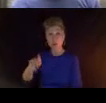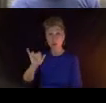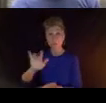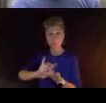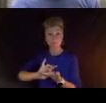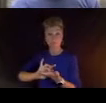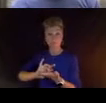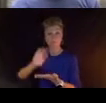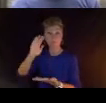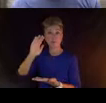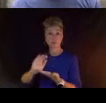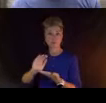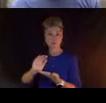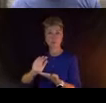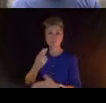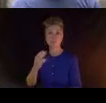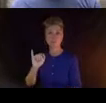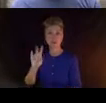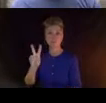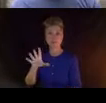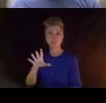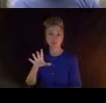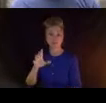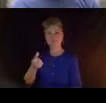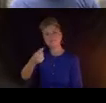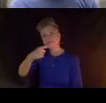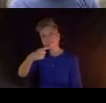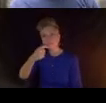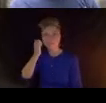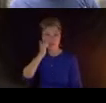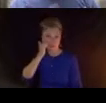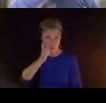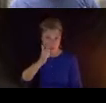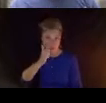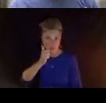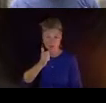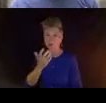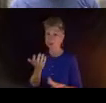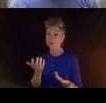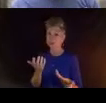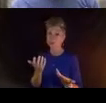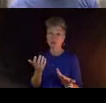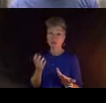the acquisition of HIV through a pill that you take every day. So if that's something that you might be at,